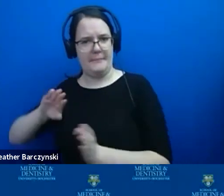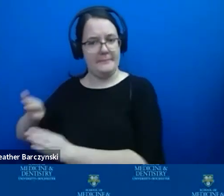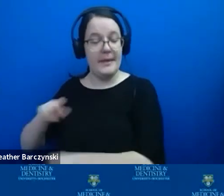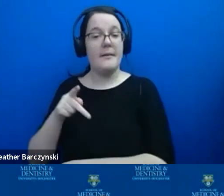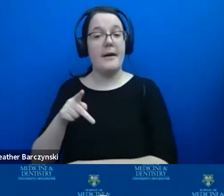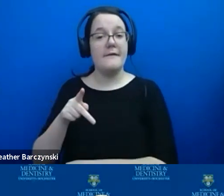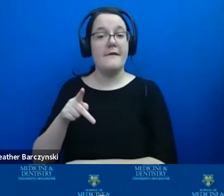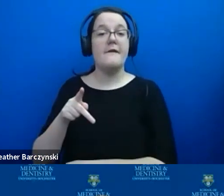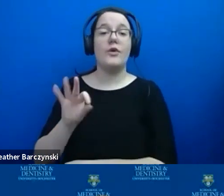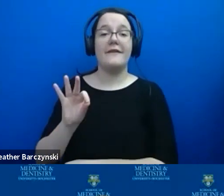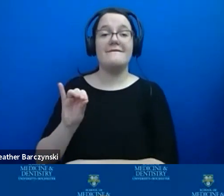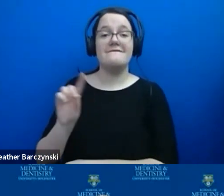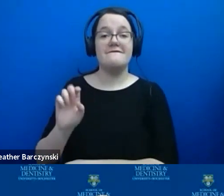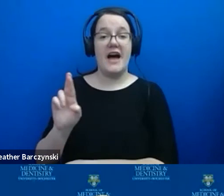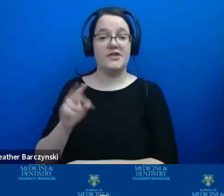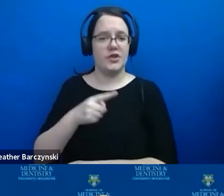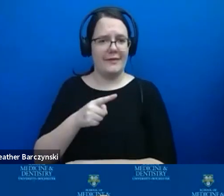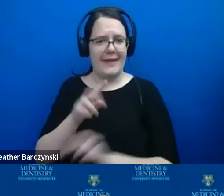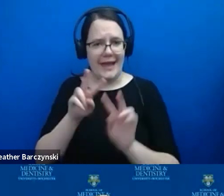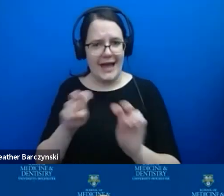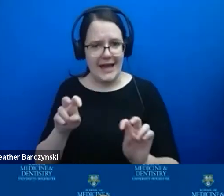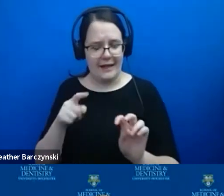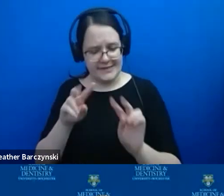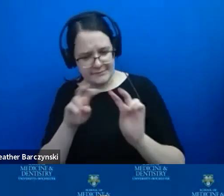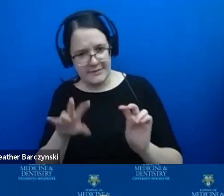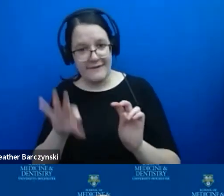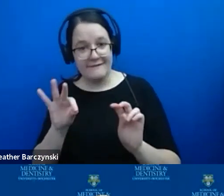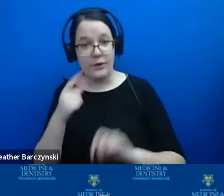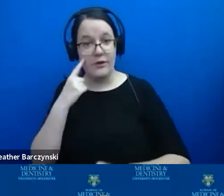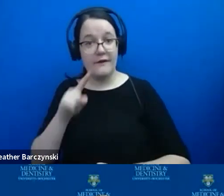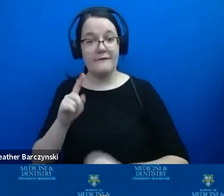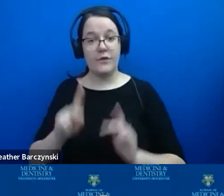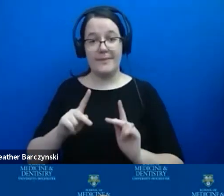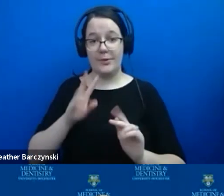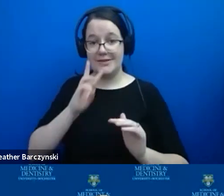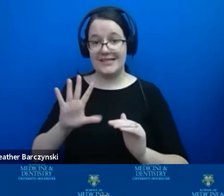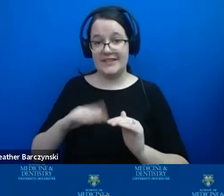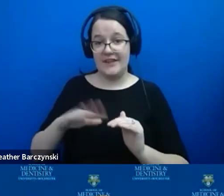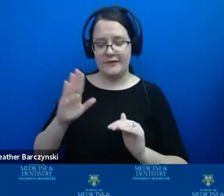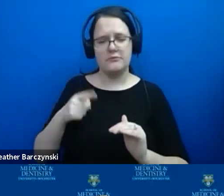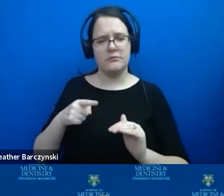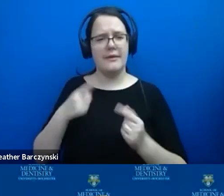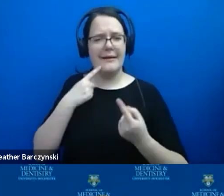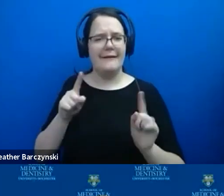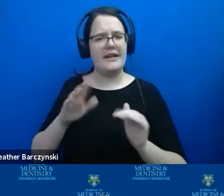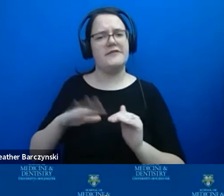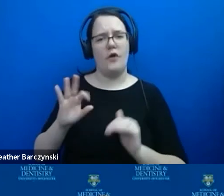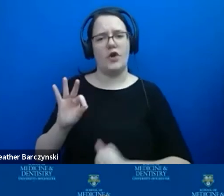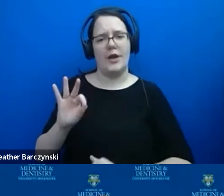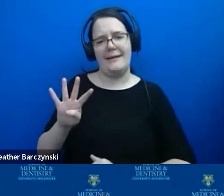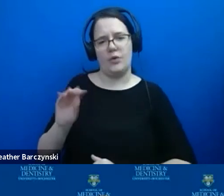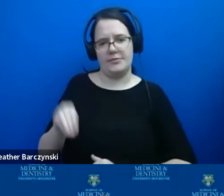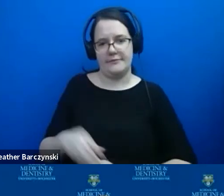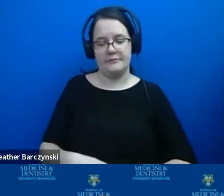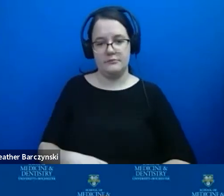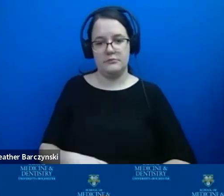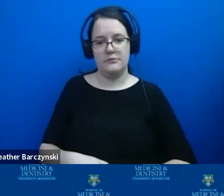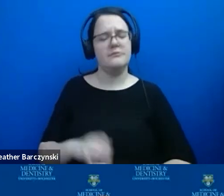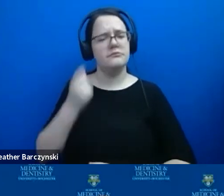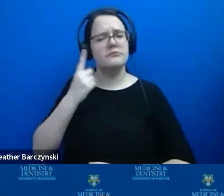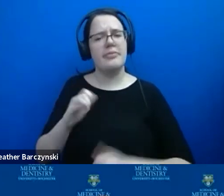pfizer vaccine was over 94 effective in people over 65 and it was a a big big trial and they had